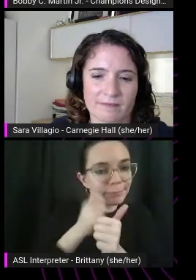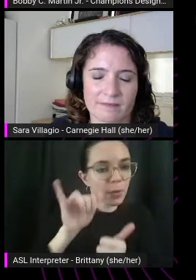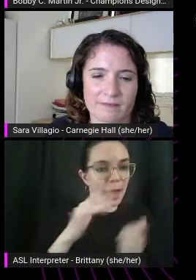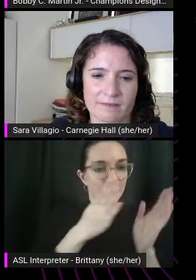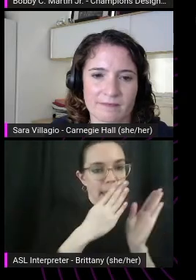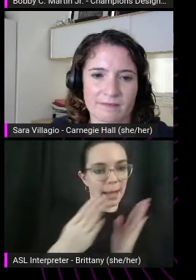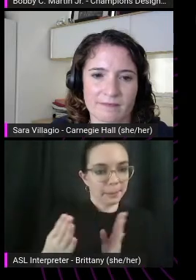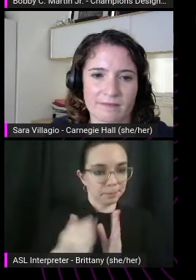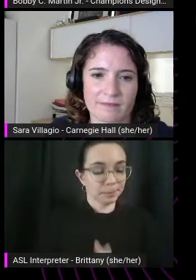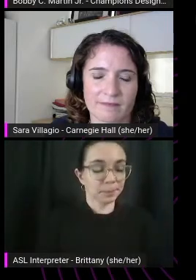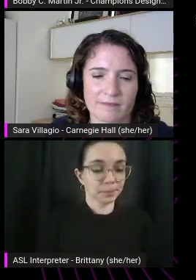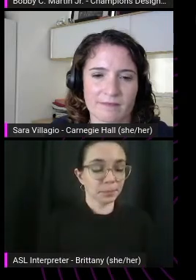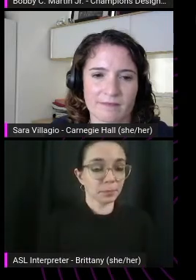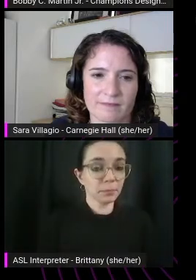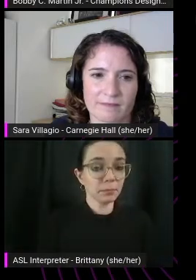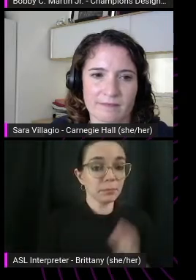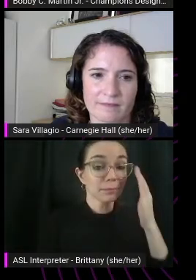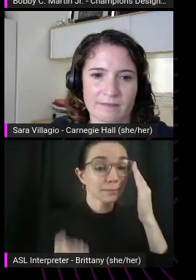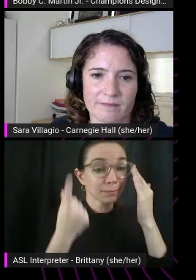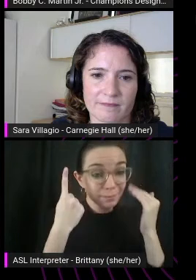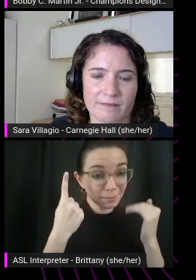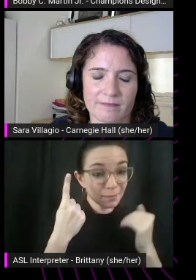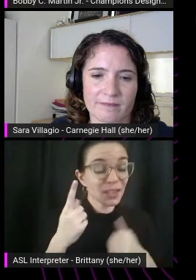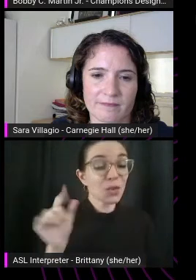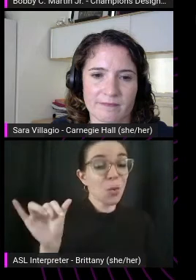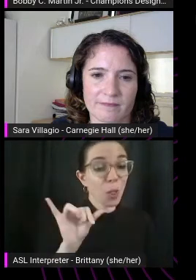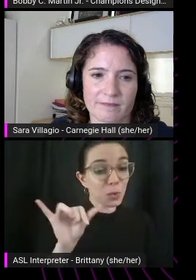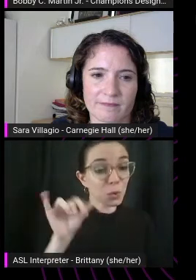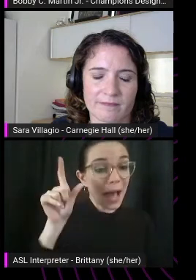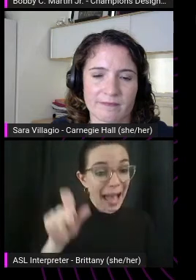However, you have to also reflect.